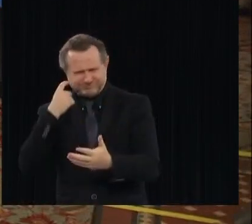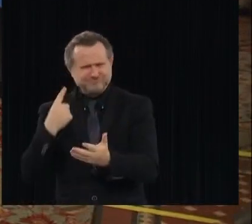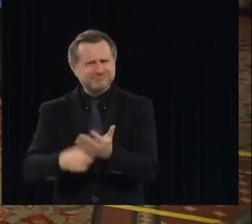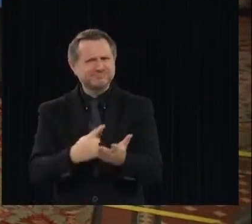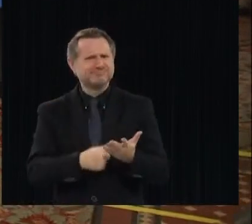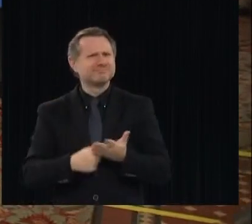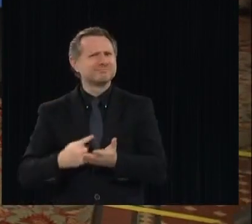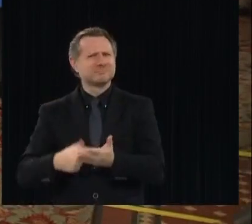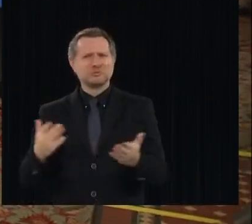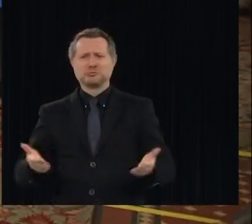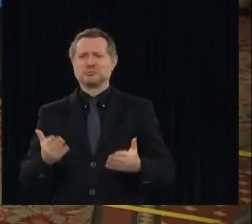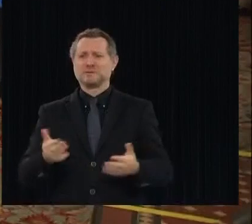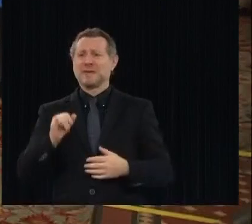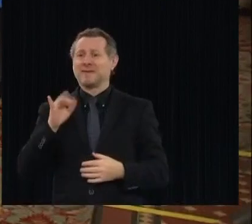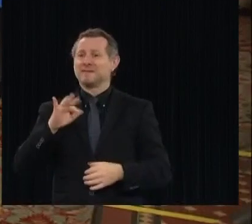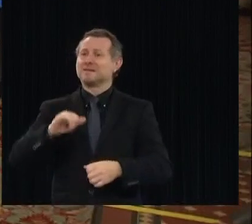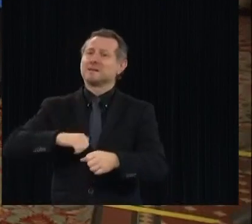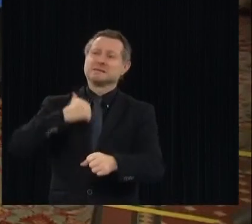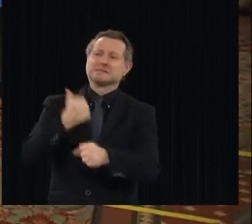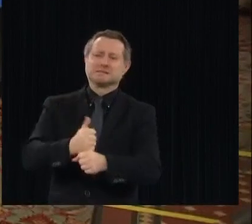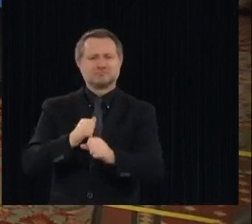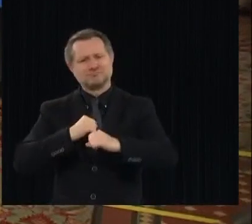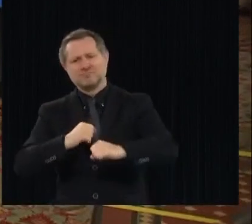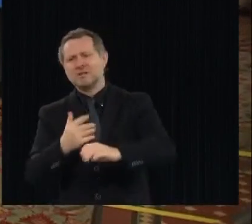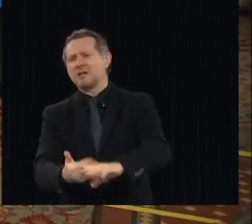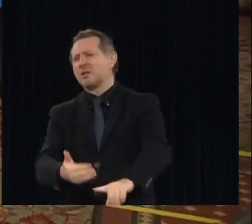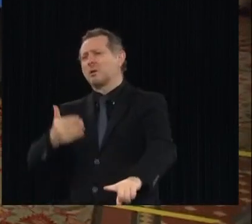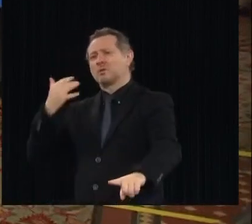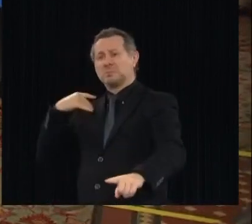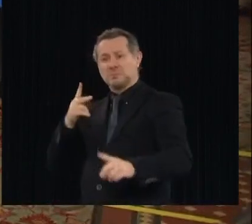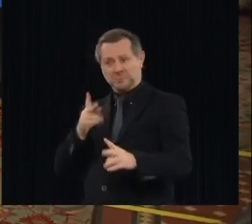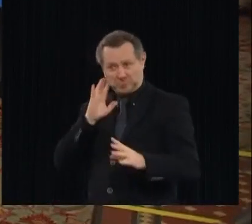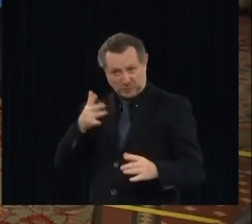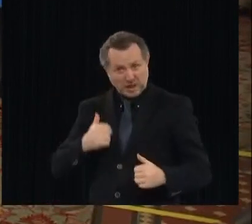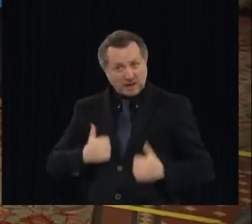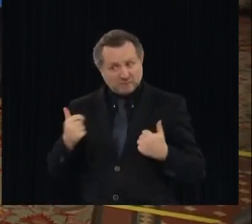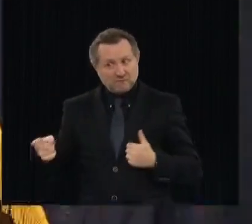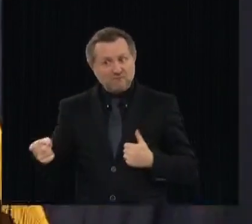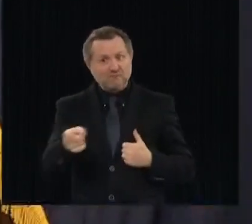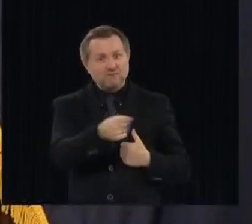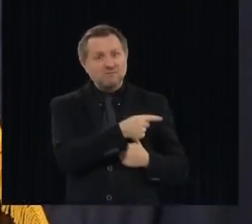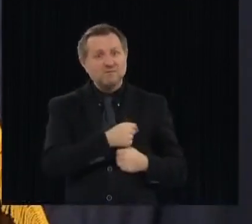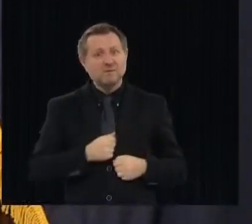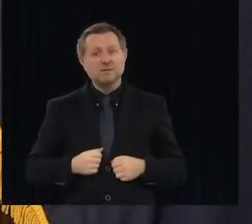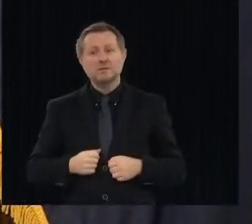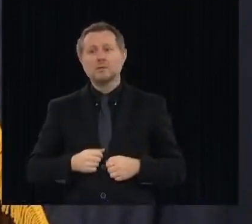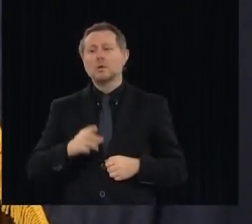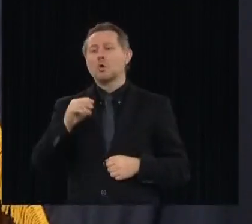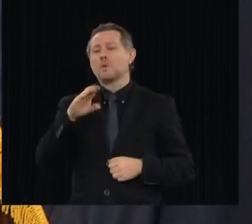IT'S THE MANDATES THAT ARE CURRENTLY IN PLACE RIGHT NOW THAT WE ALL HAVE BEEN TALKING